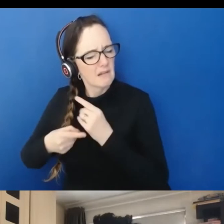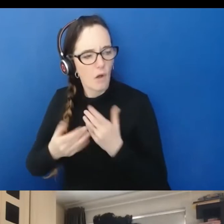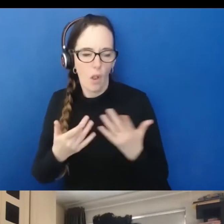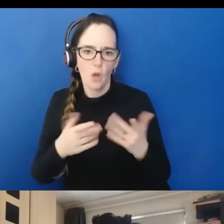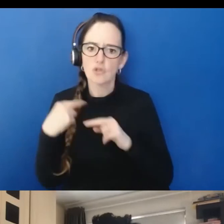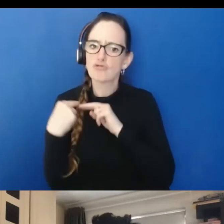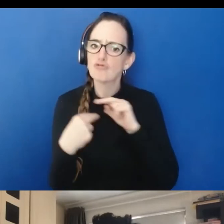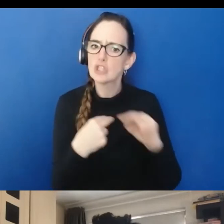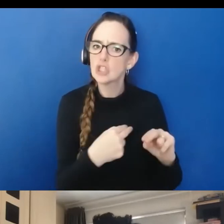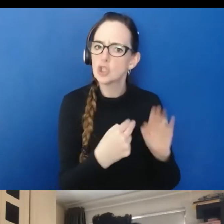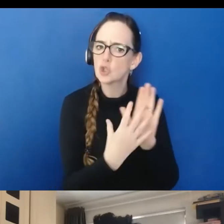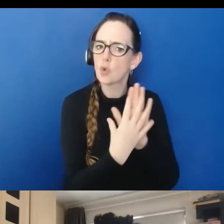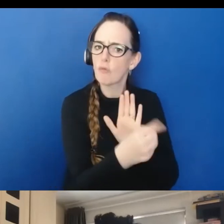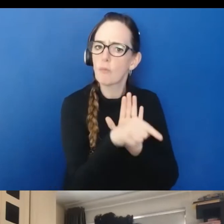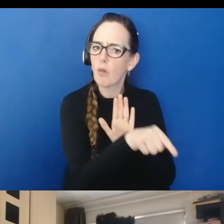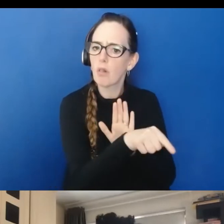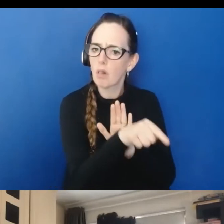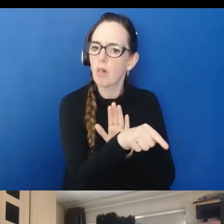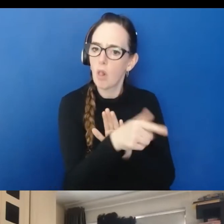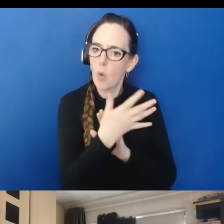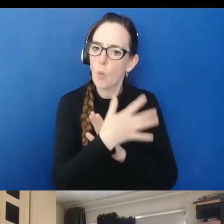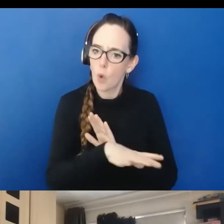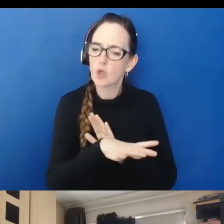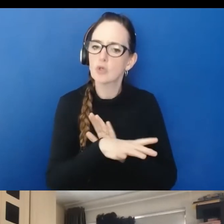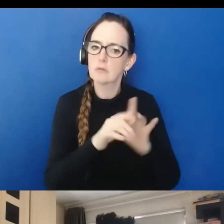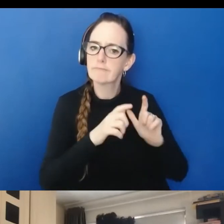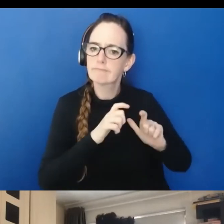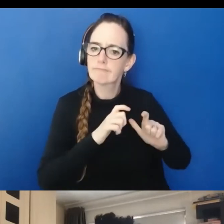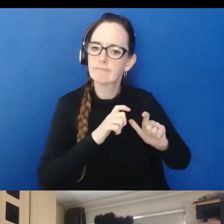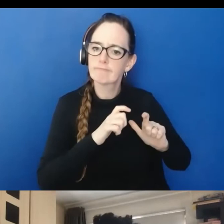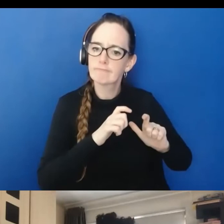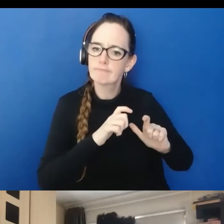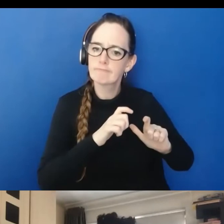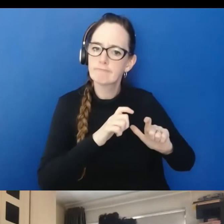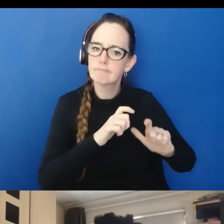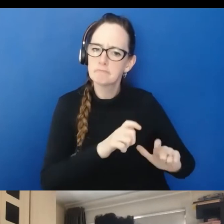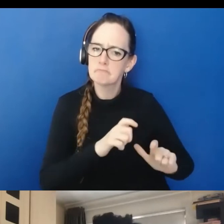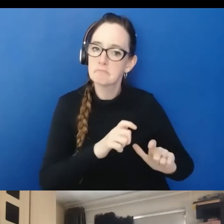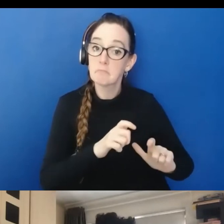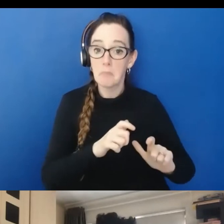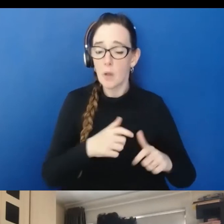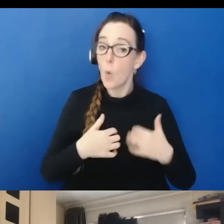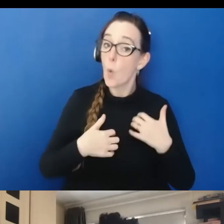a kind of fundamental speculative place base of organising